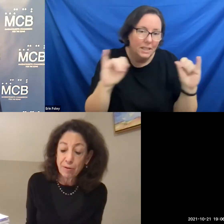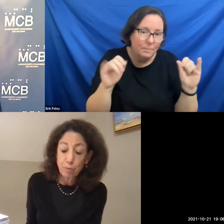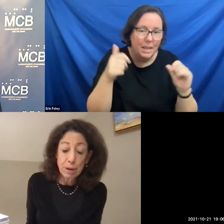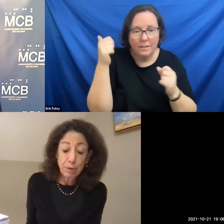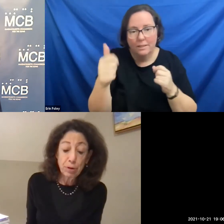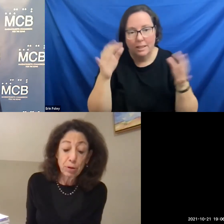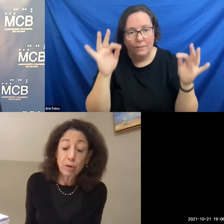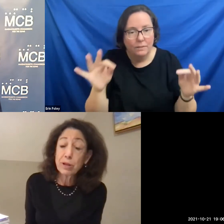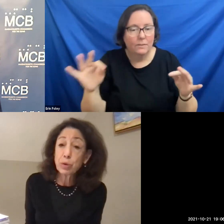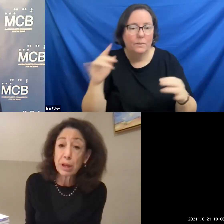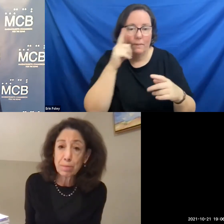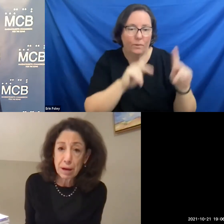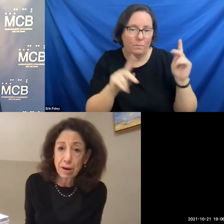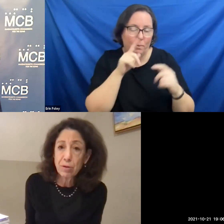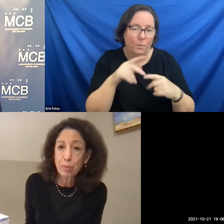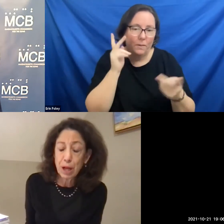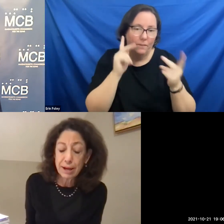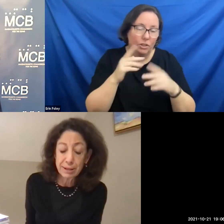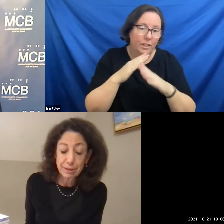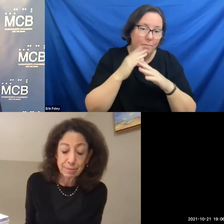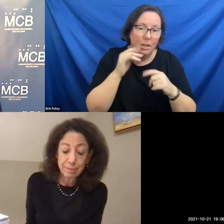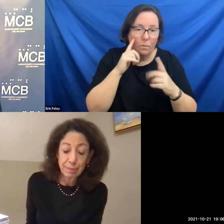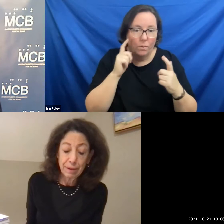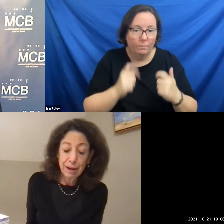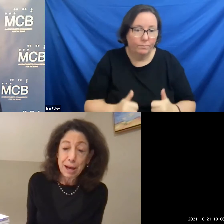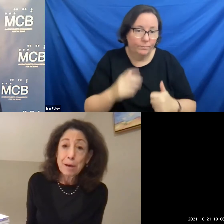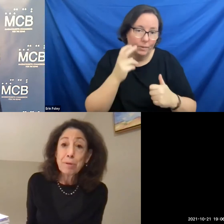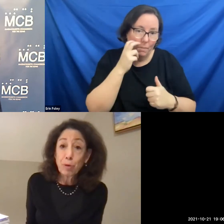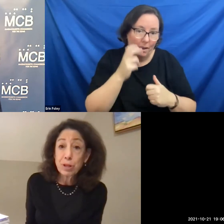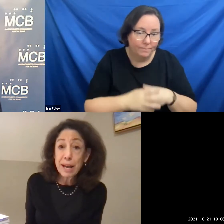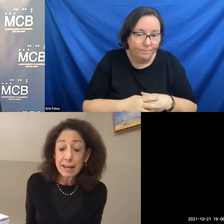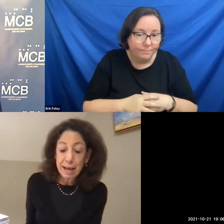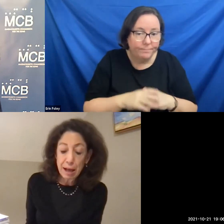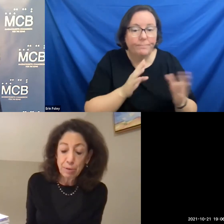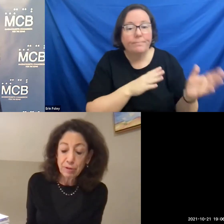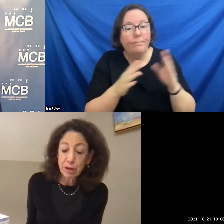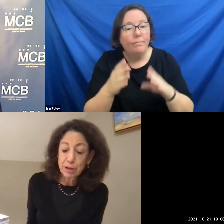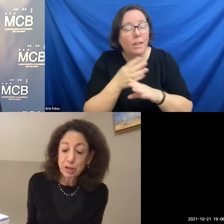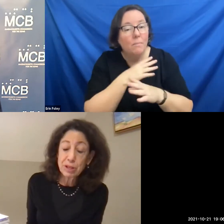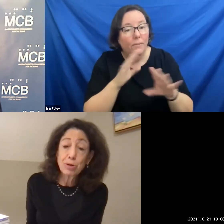for people who are visually impaired or blind. Before taking the helm of the commission in